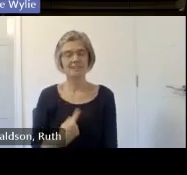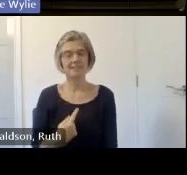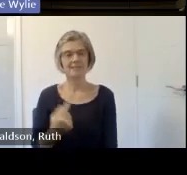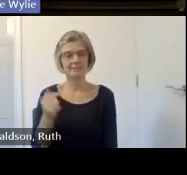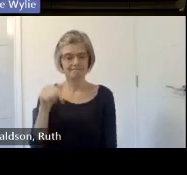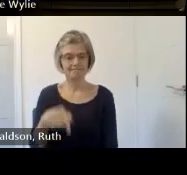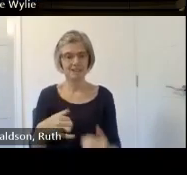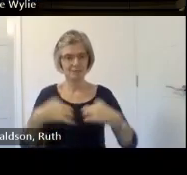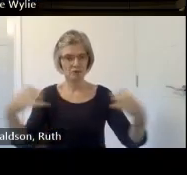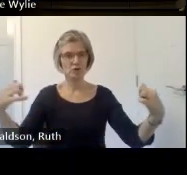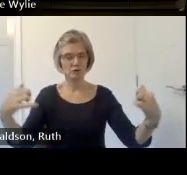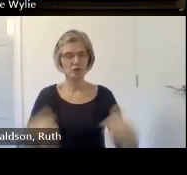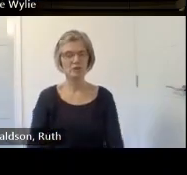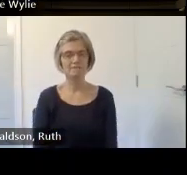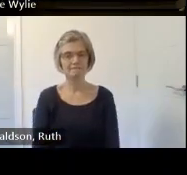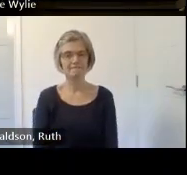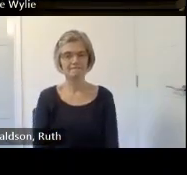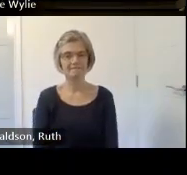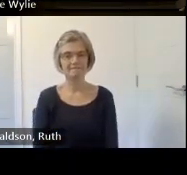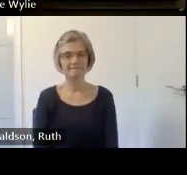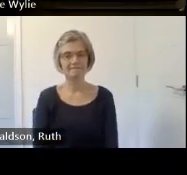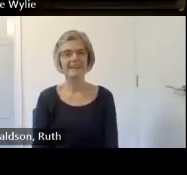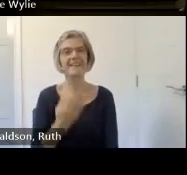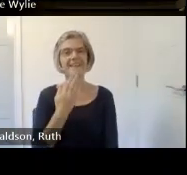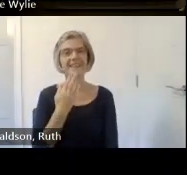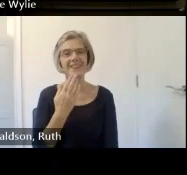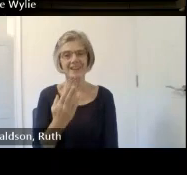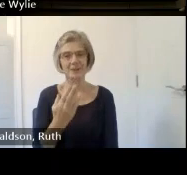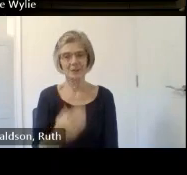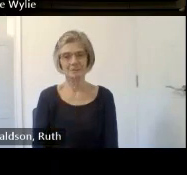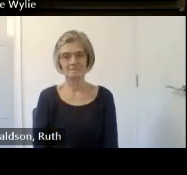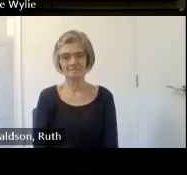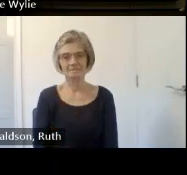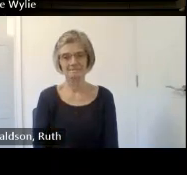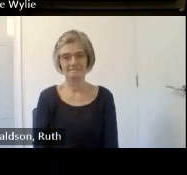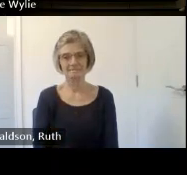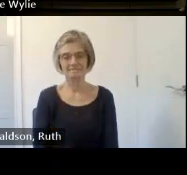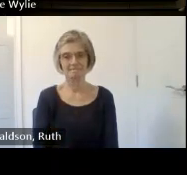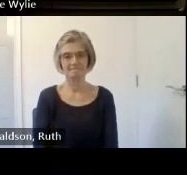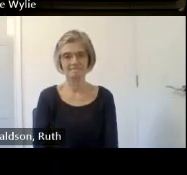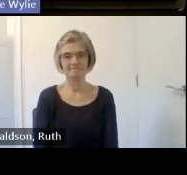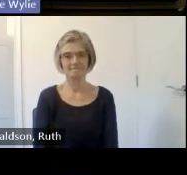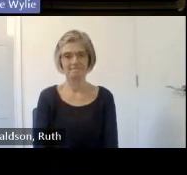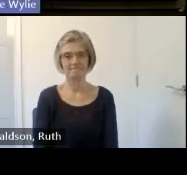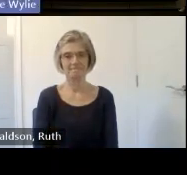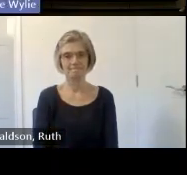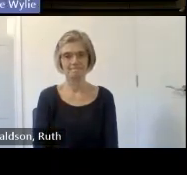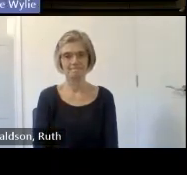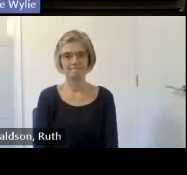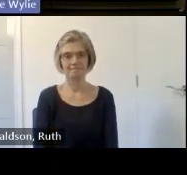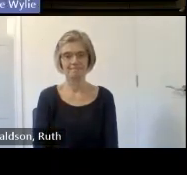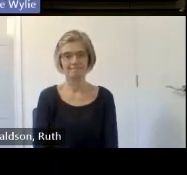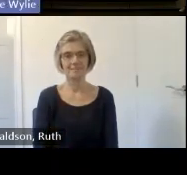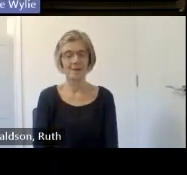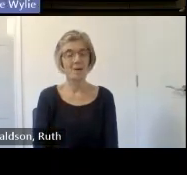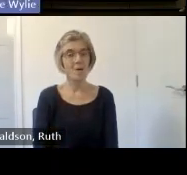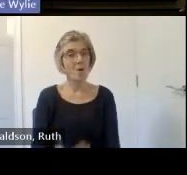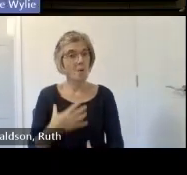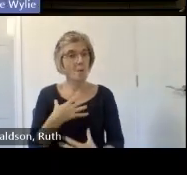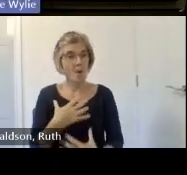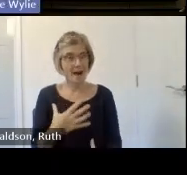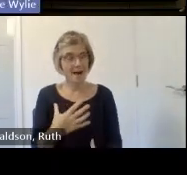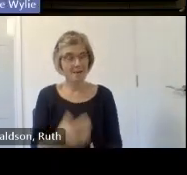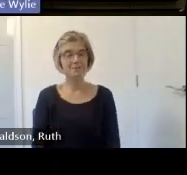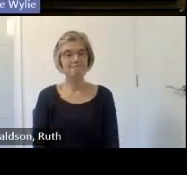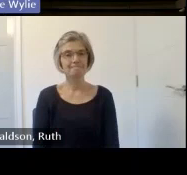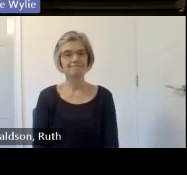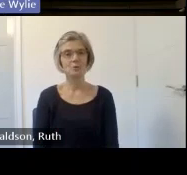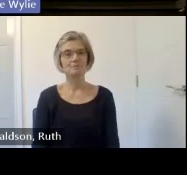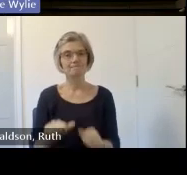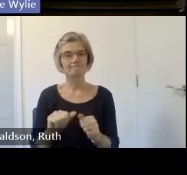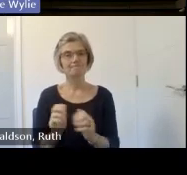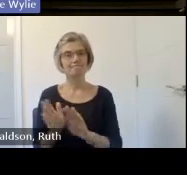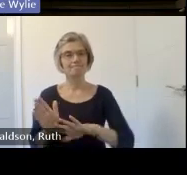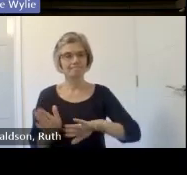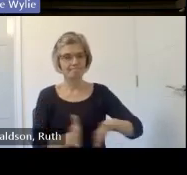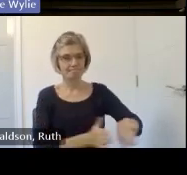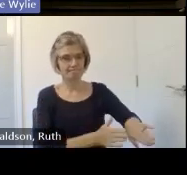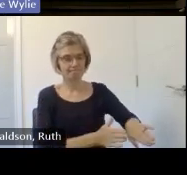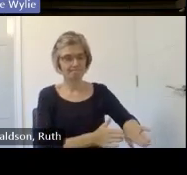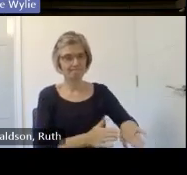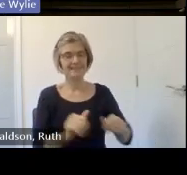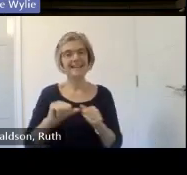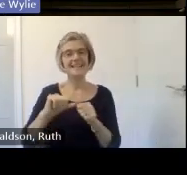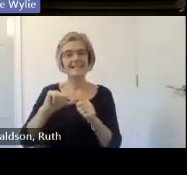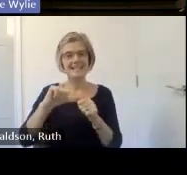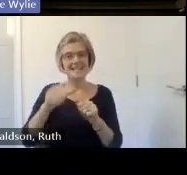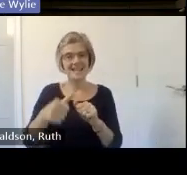much wonderful okay so next up um we're hearing about Coast a project by and for for our Coastal